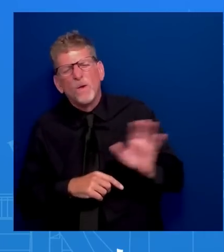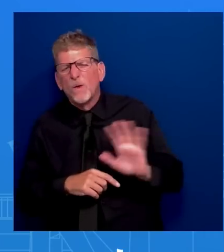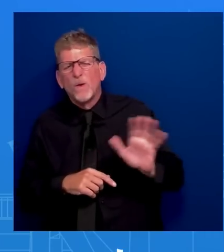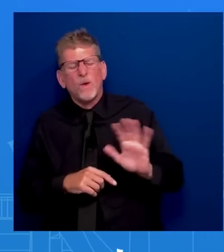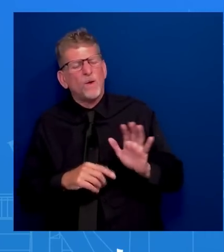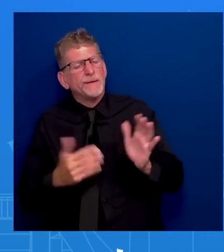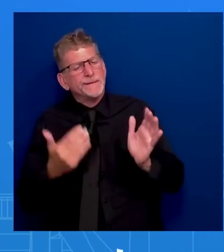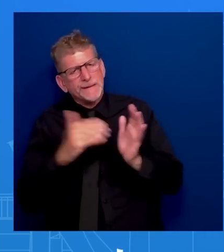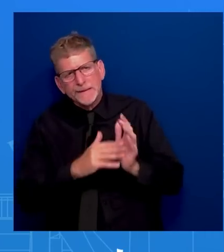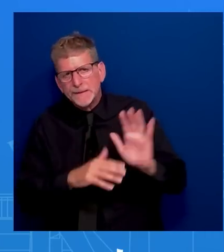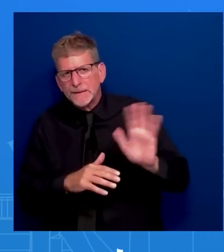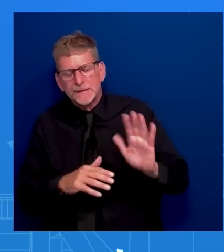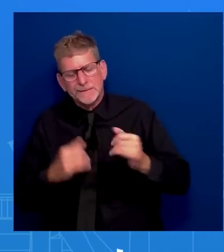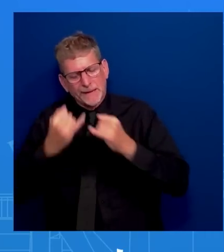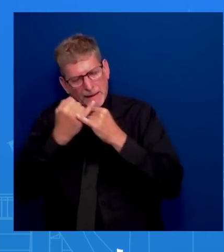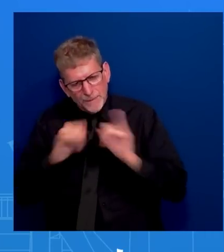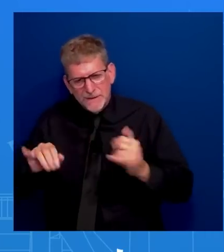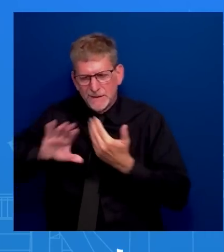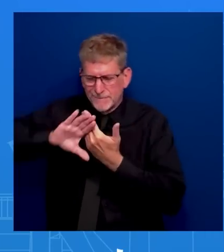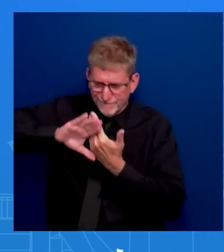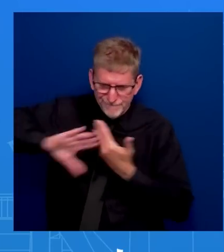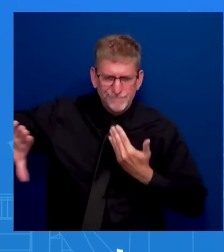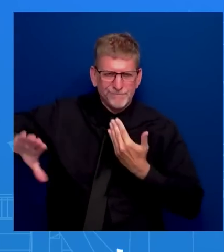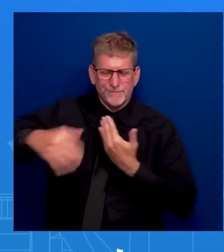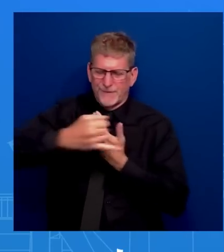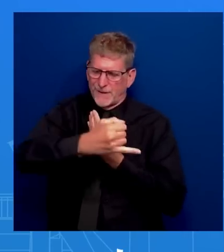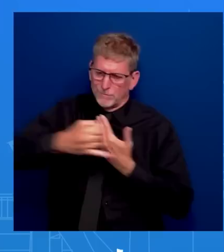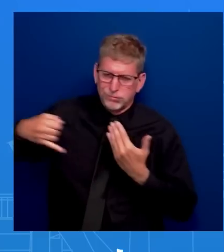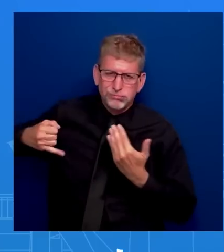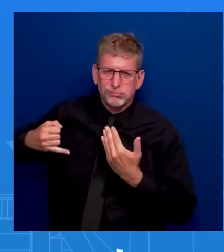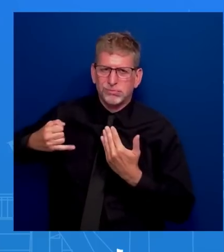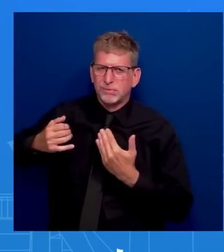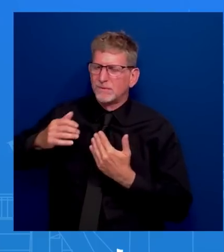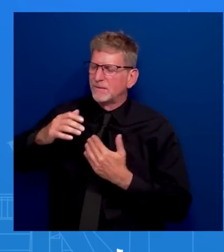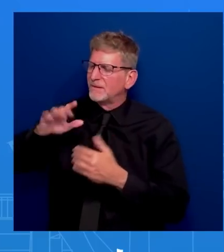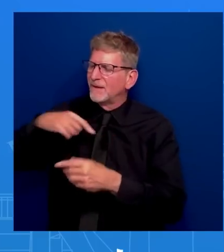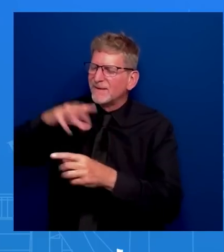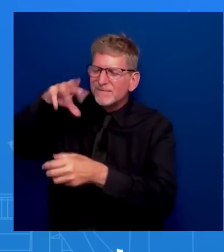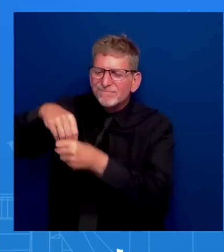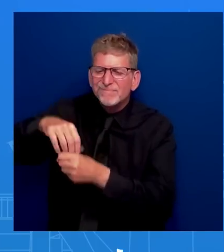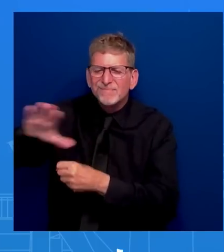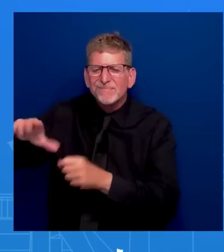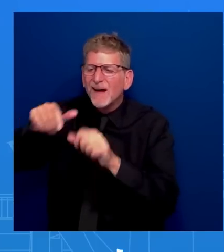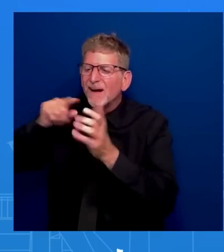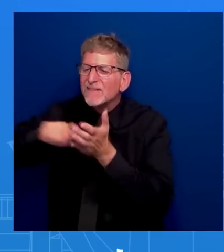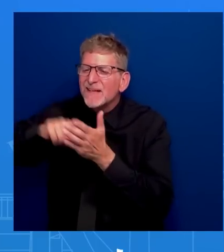we're not involved in their criminal investigation. That is not something that we do here.